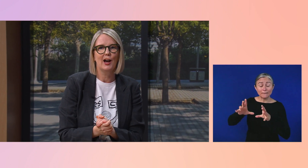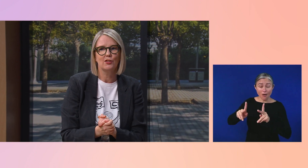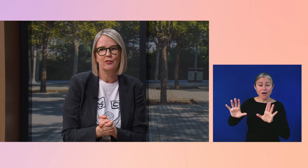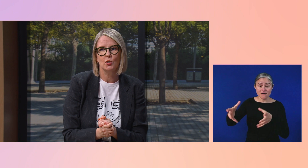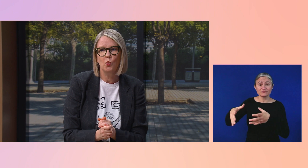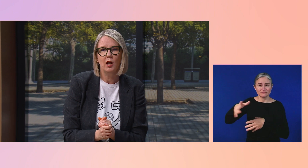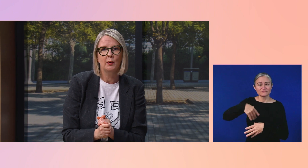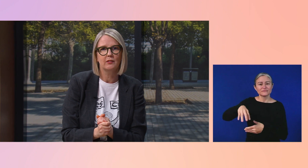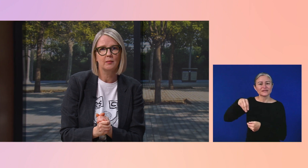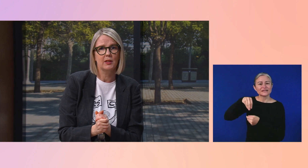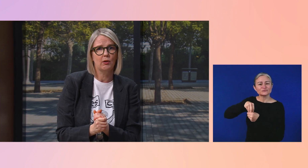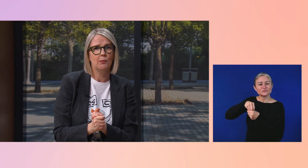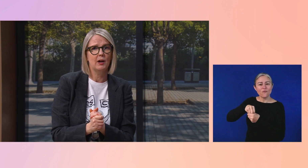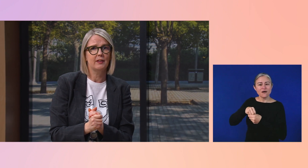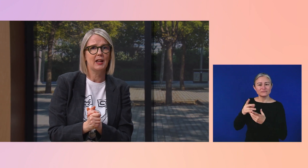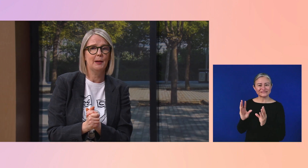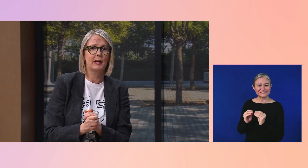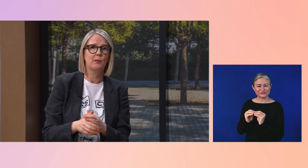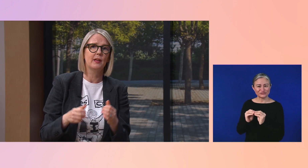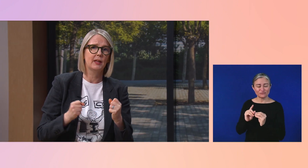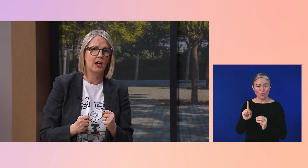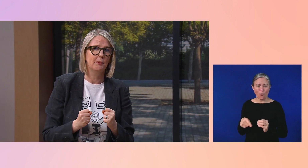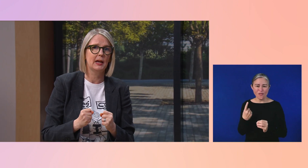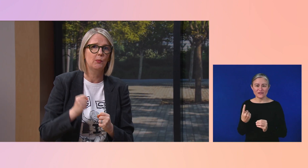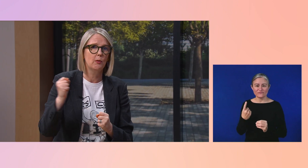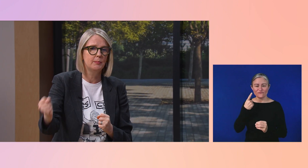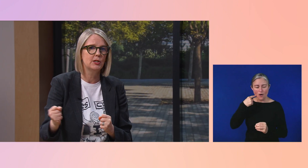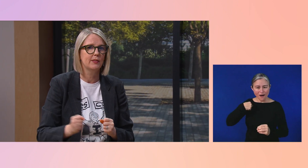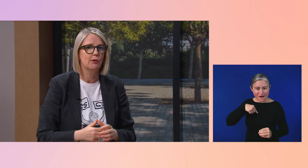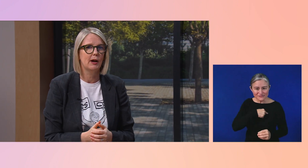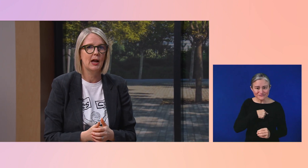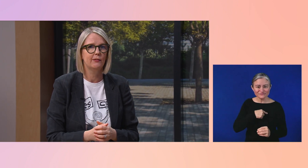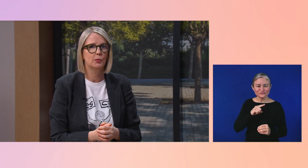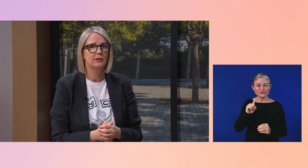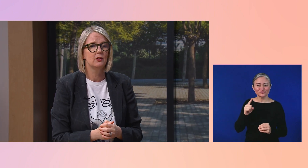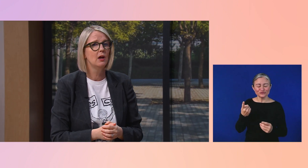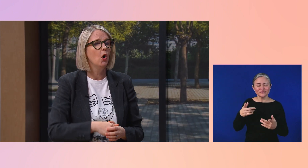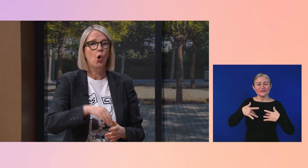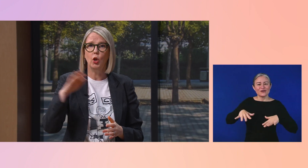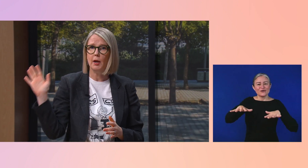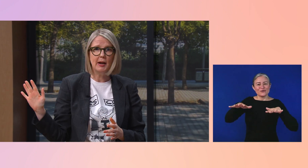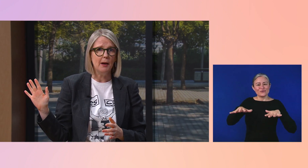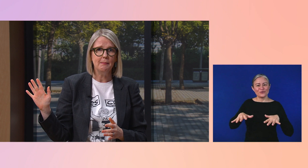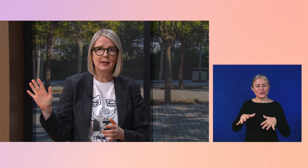just to wallow in some of the great work that's happening within the company. We will be doing that right afterwards. All coming up.